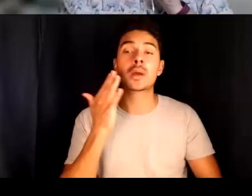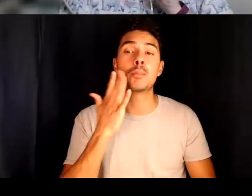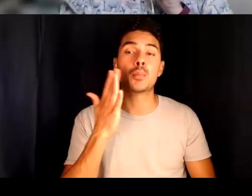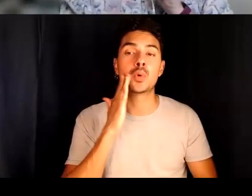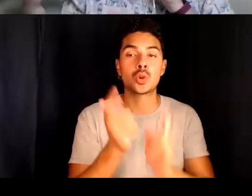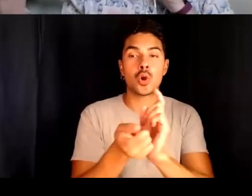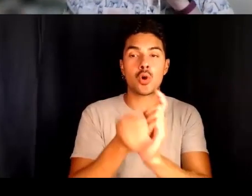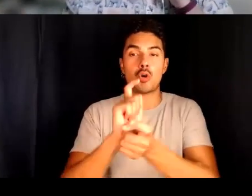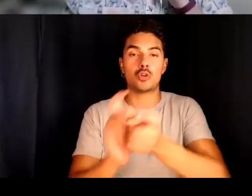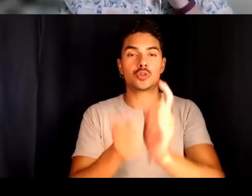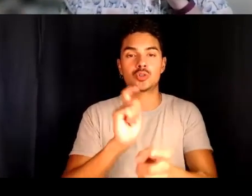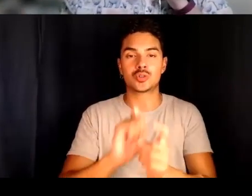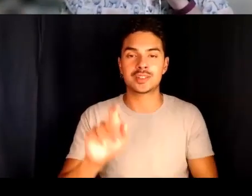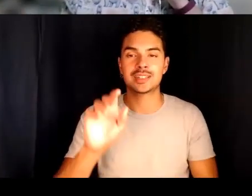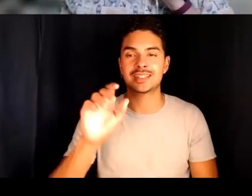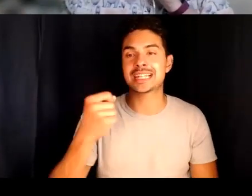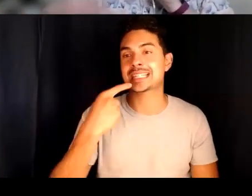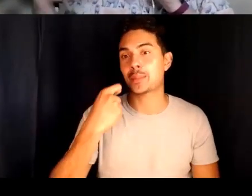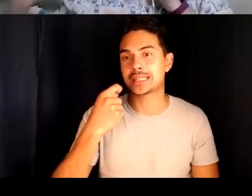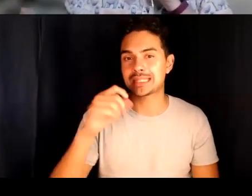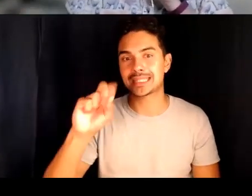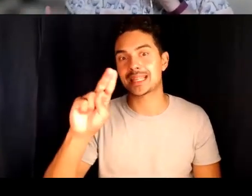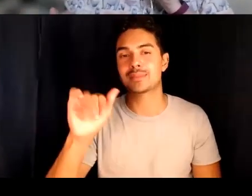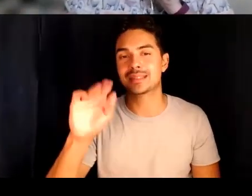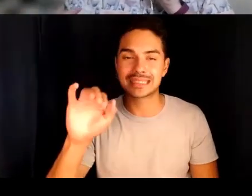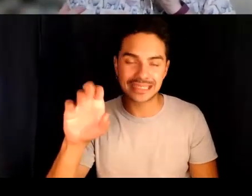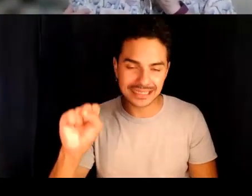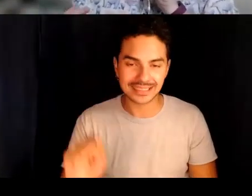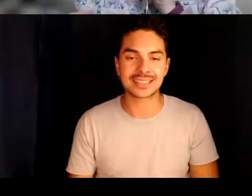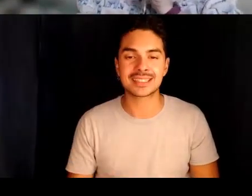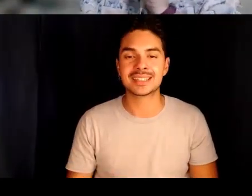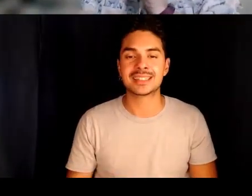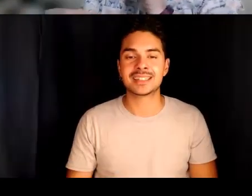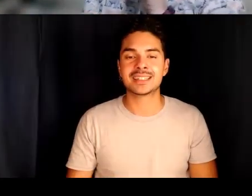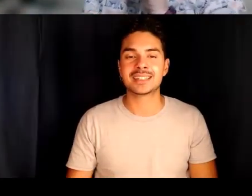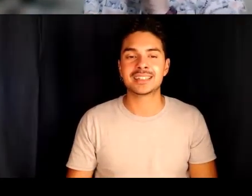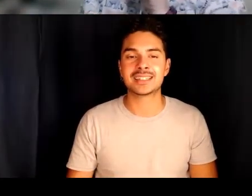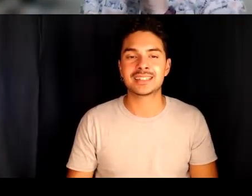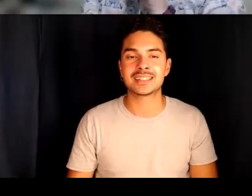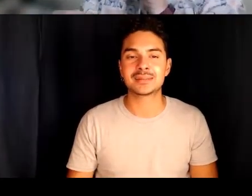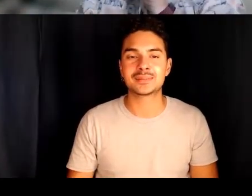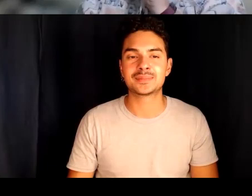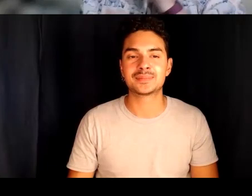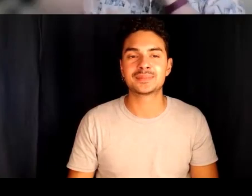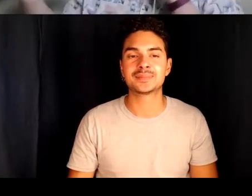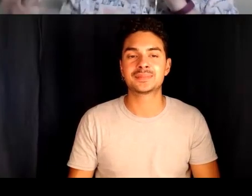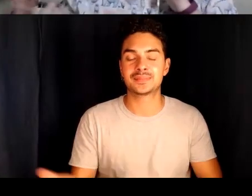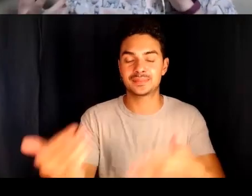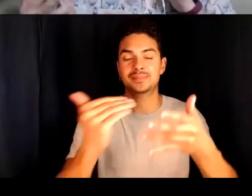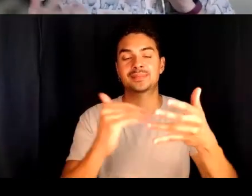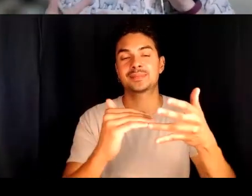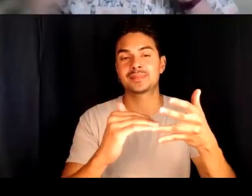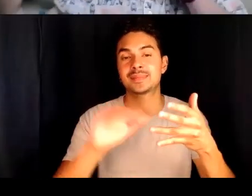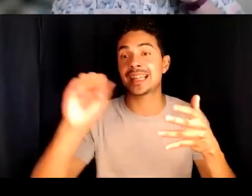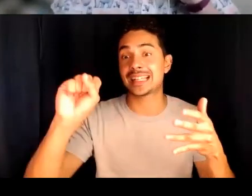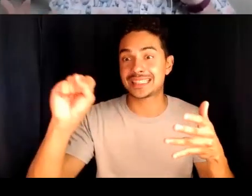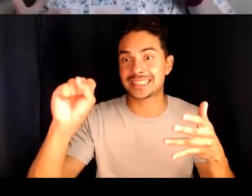on our mood, our abilities to regulate. And exercise, everybody needs to do an exercise routine,